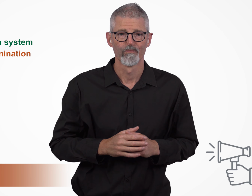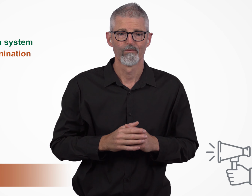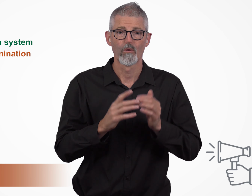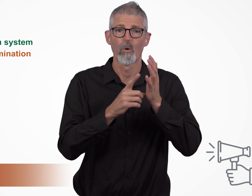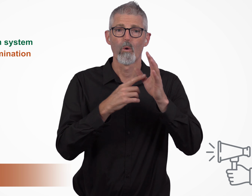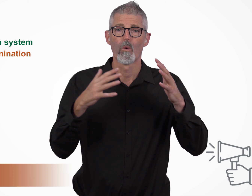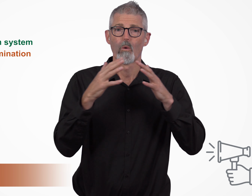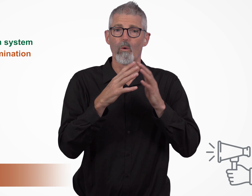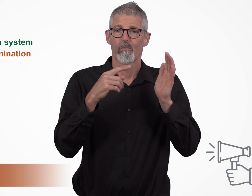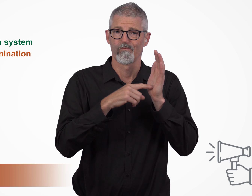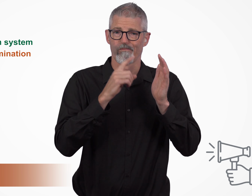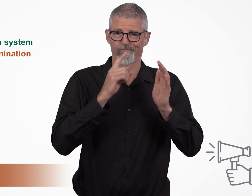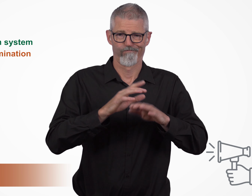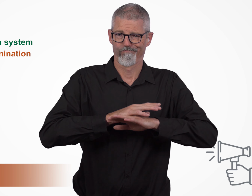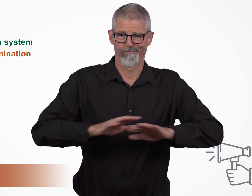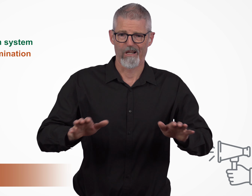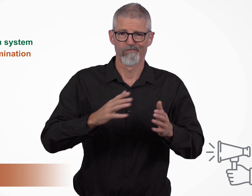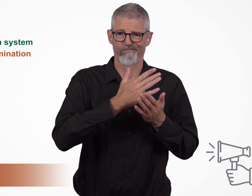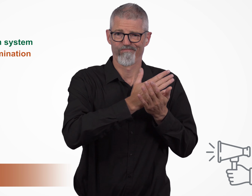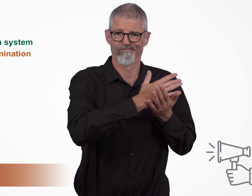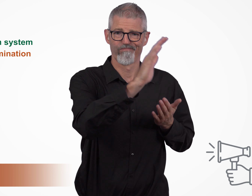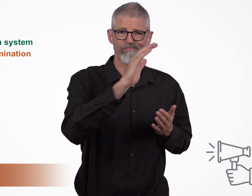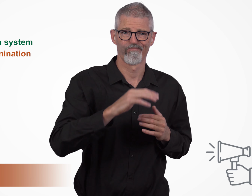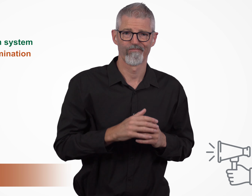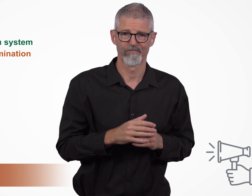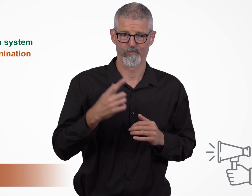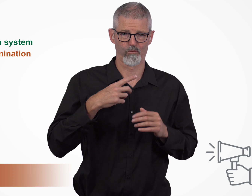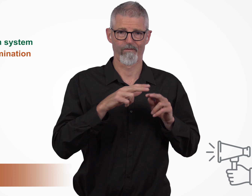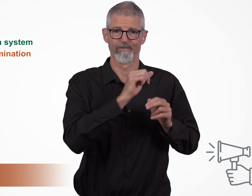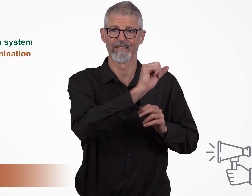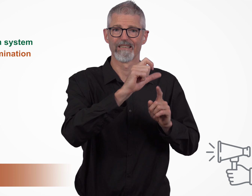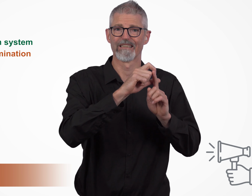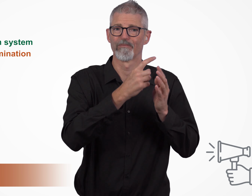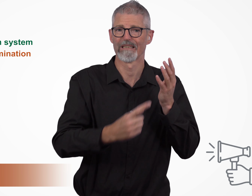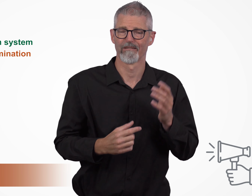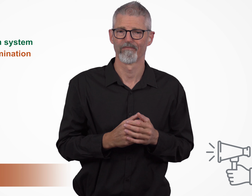which exclude students with disabilities from mainstream and inclusive education on the basis of disability’,